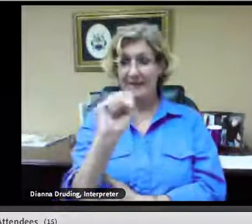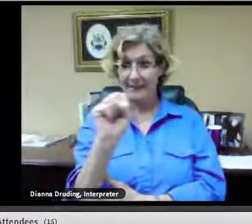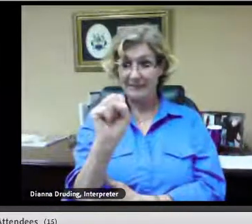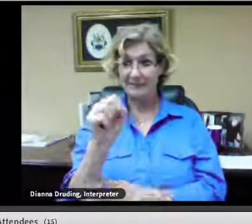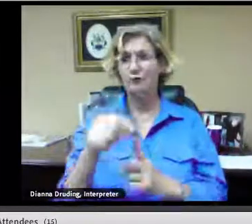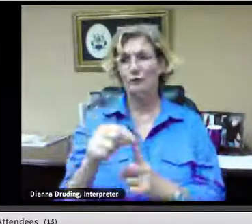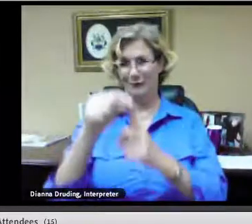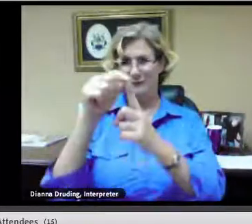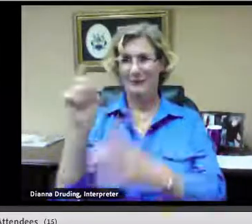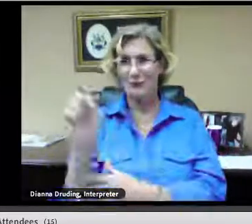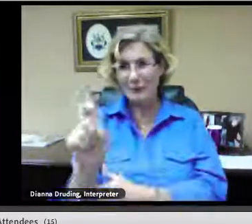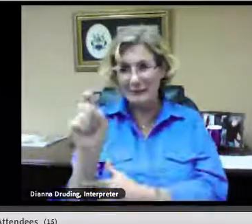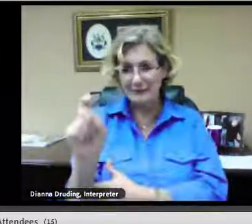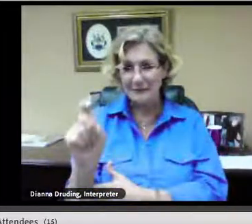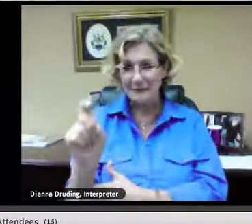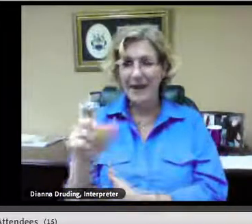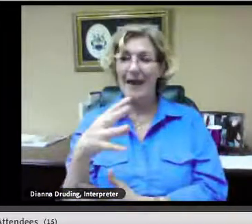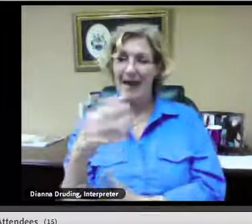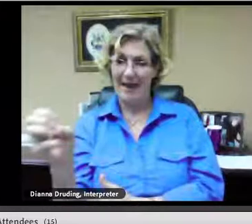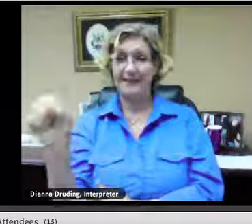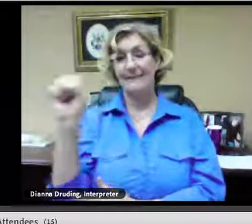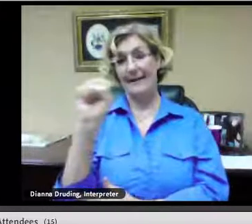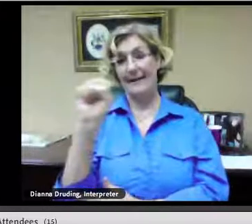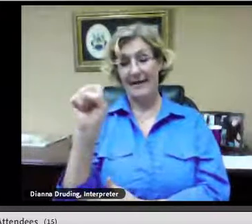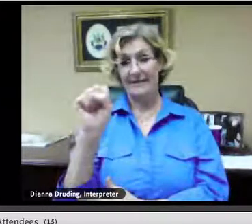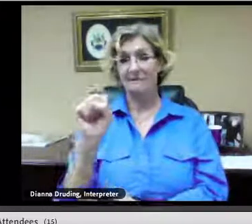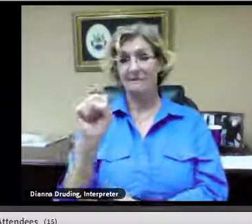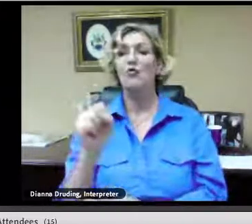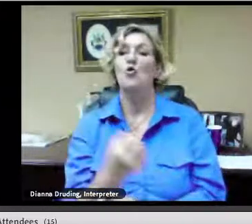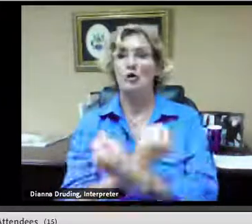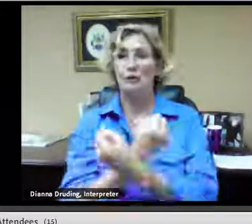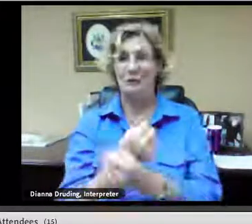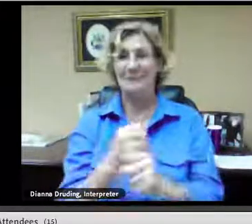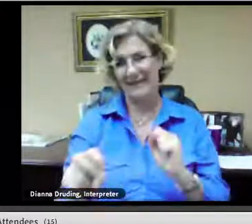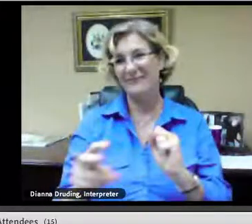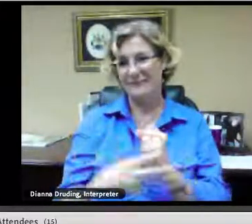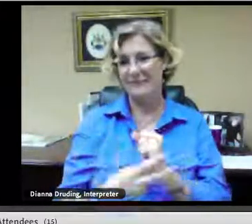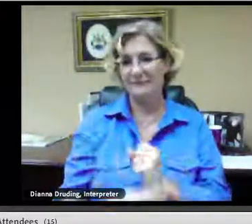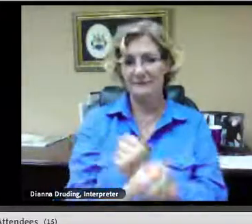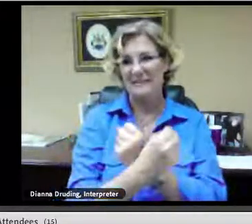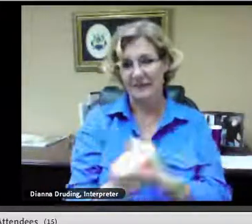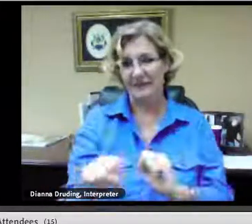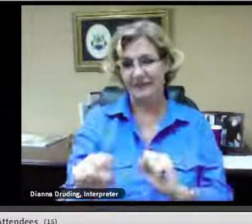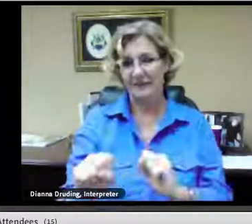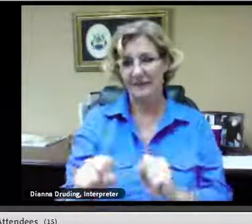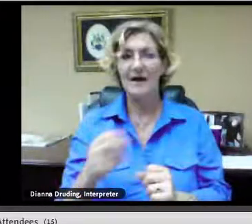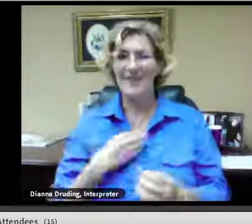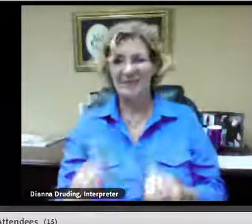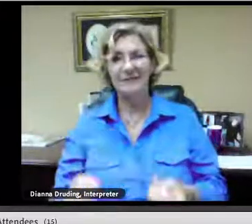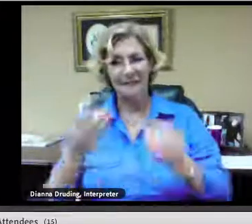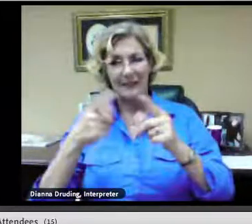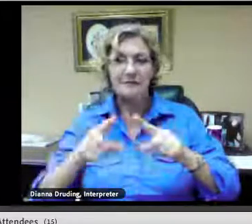and also another S for safety, so there's a lot of angles that we can do, and I'm hoping that, you know,